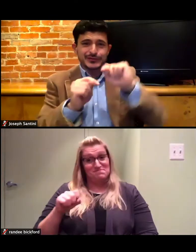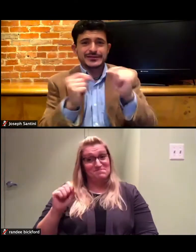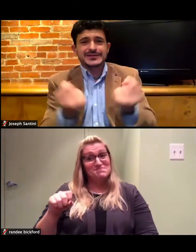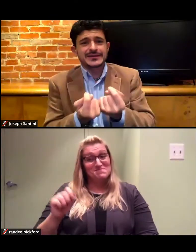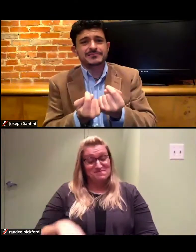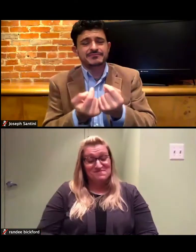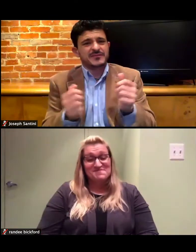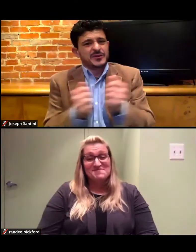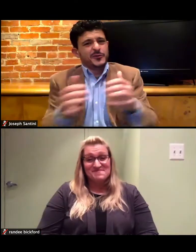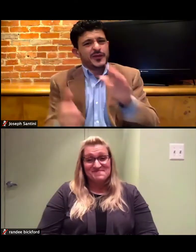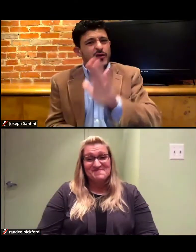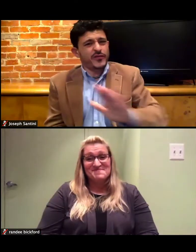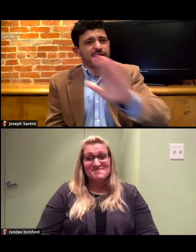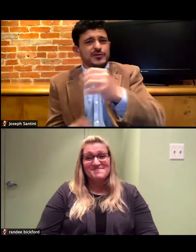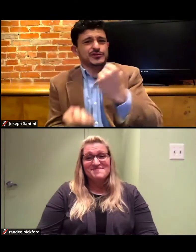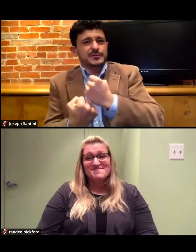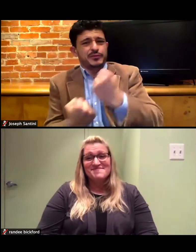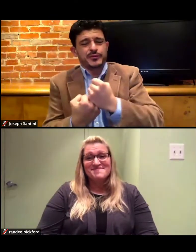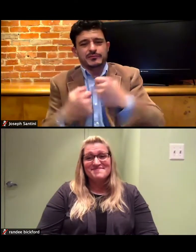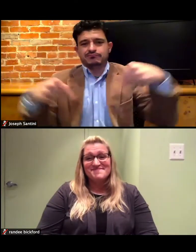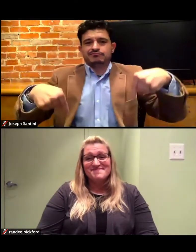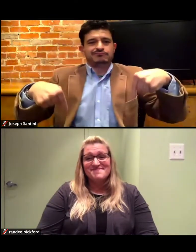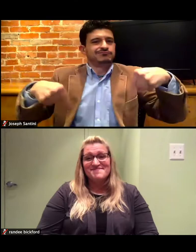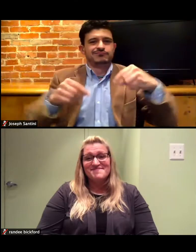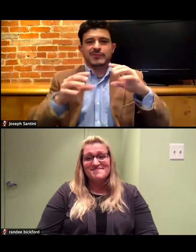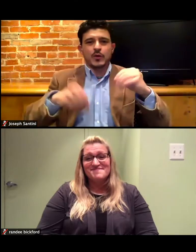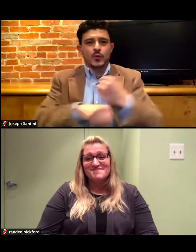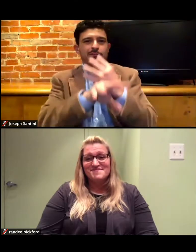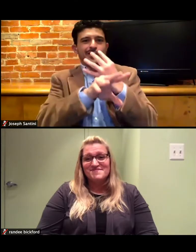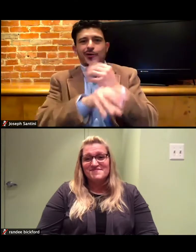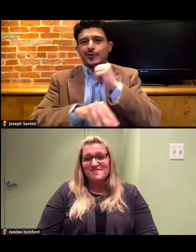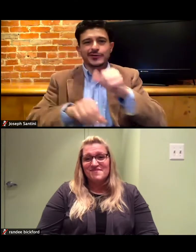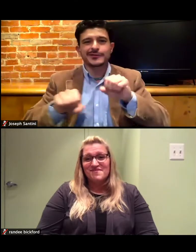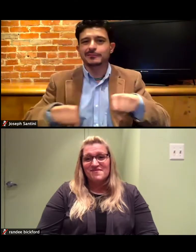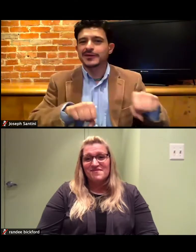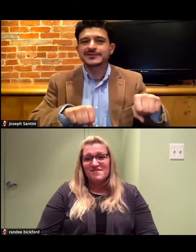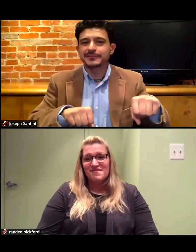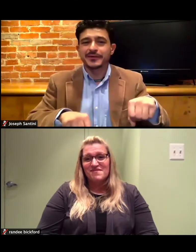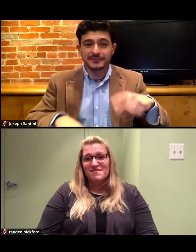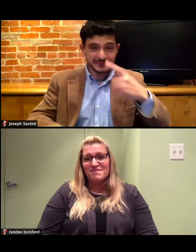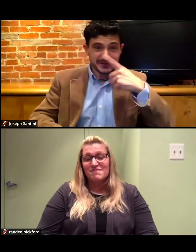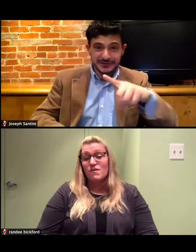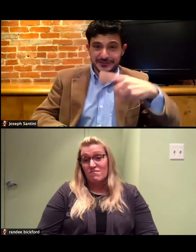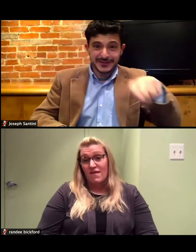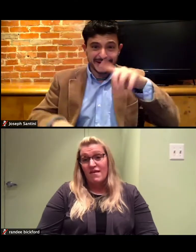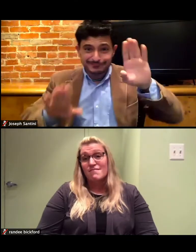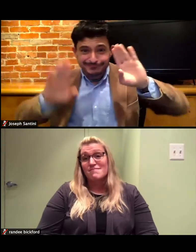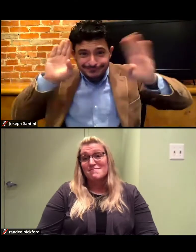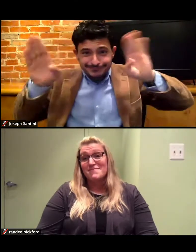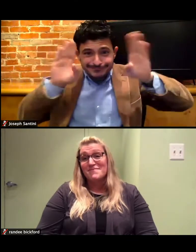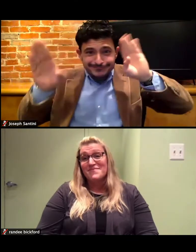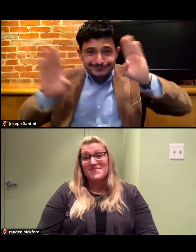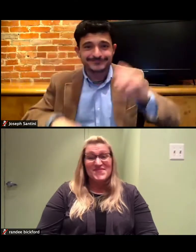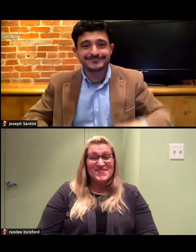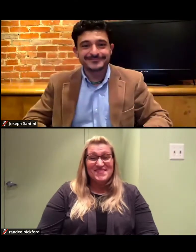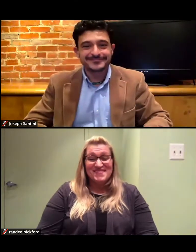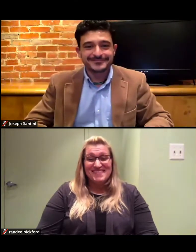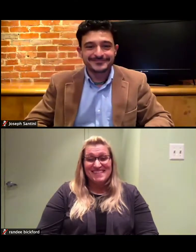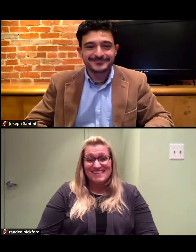and our CSD Learning Team, using their supports were able to host this webinar. And they've made it possible.